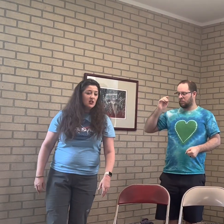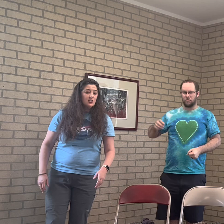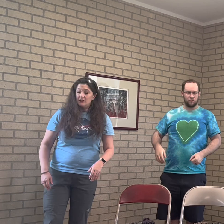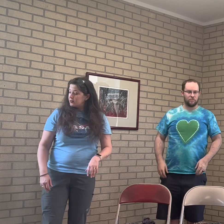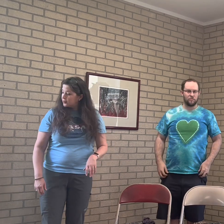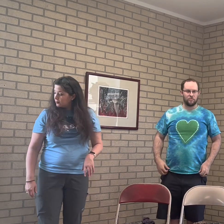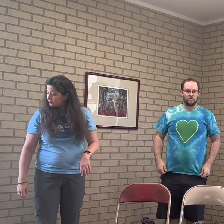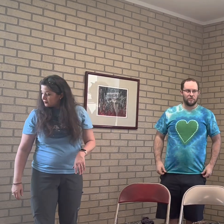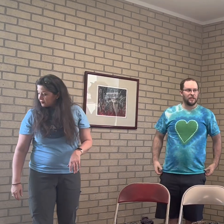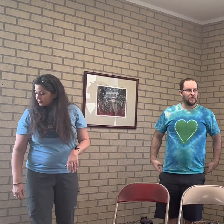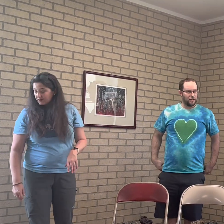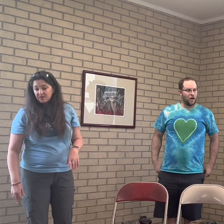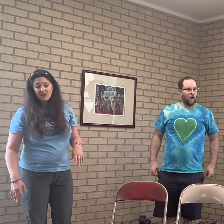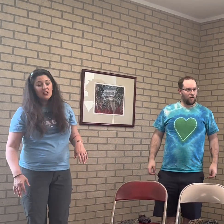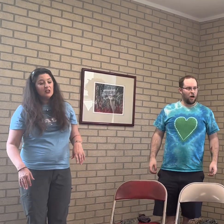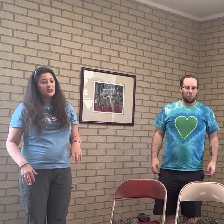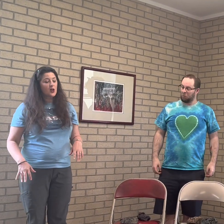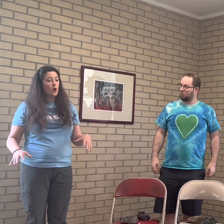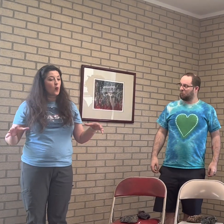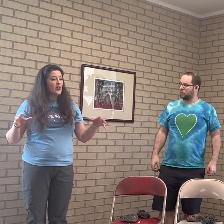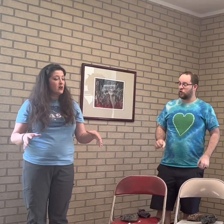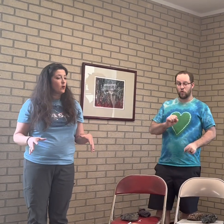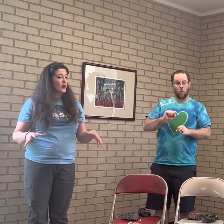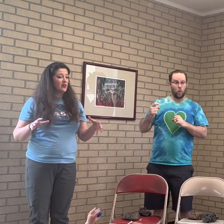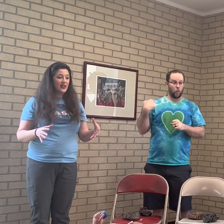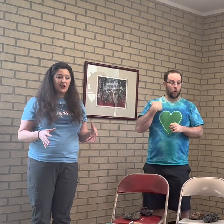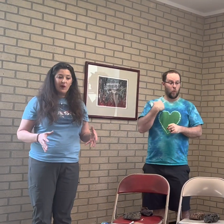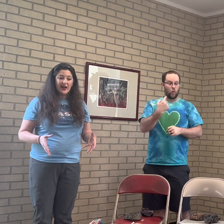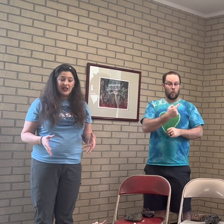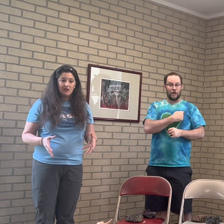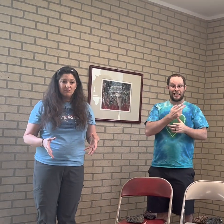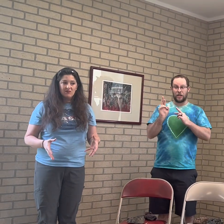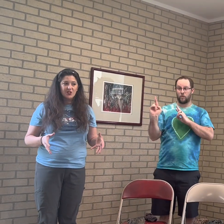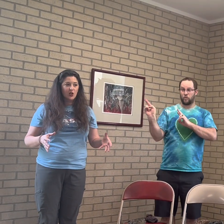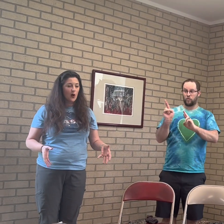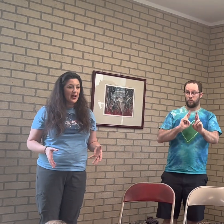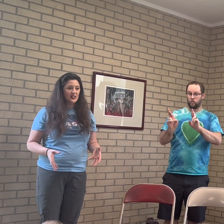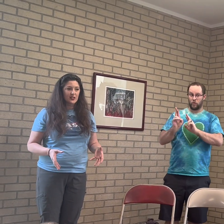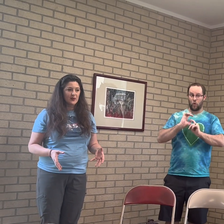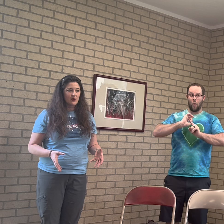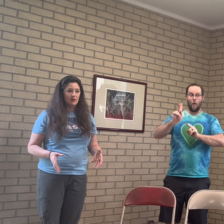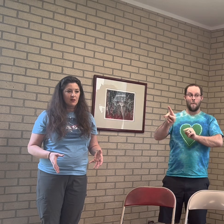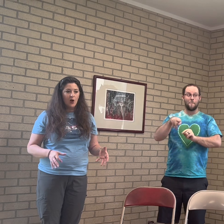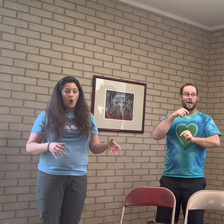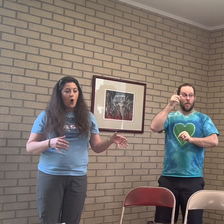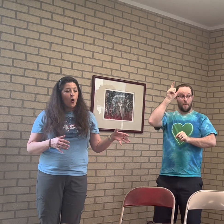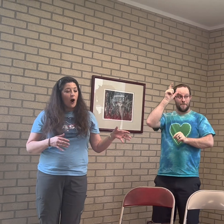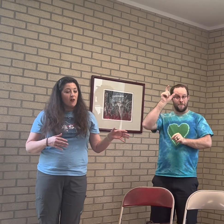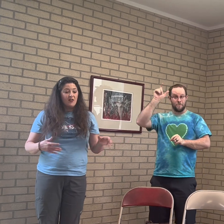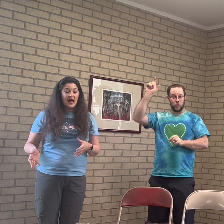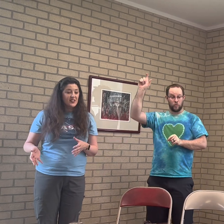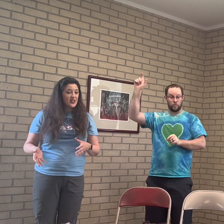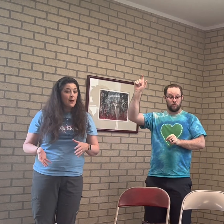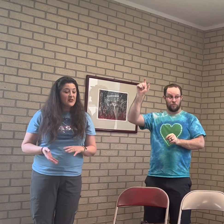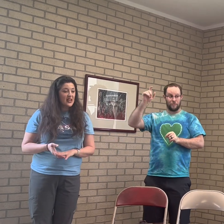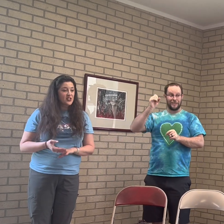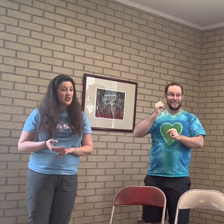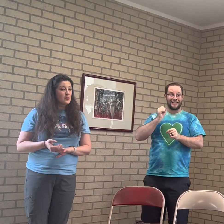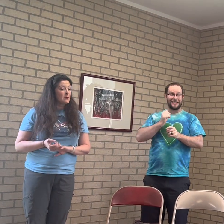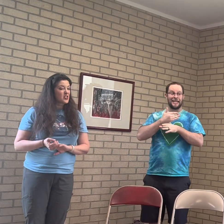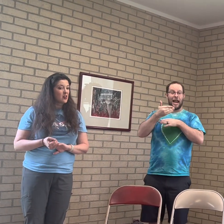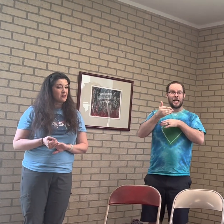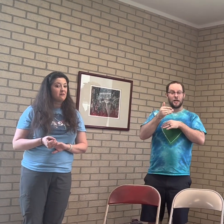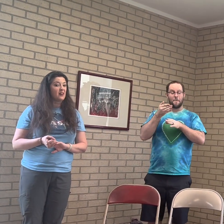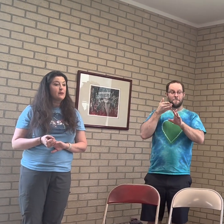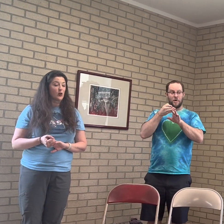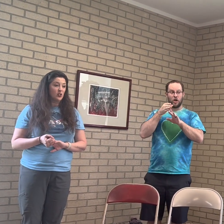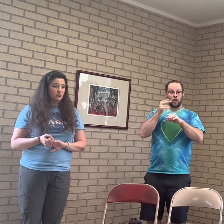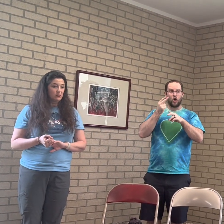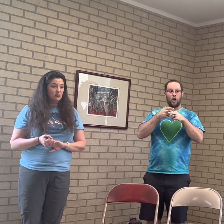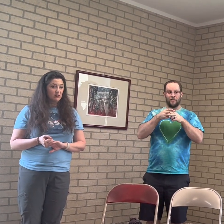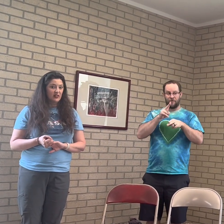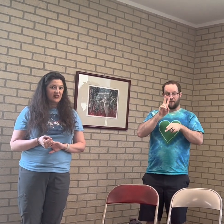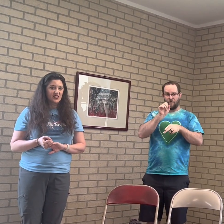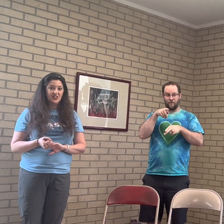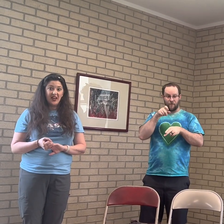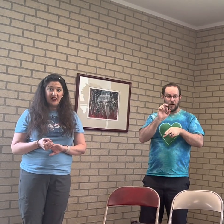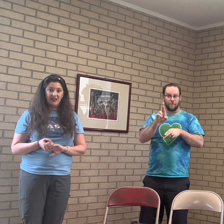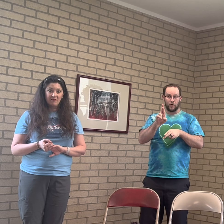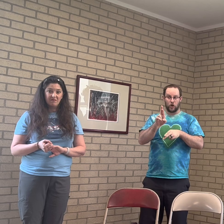Dr. Shannon: So, we are we are getting ready to go back to the Moon, next up is actually going to be a mission called Viper, like a